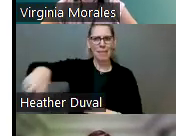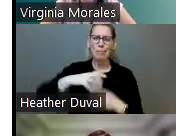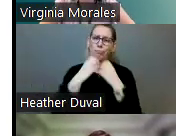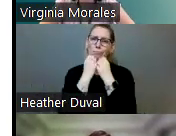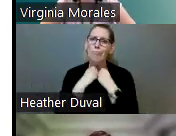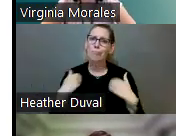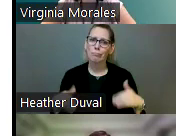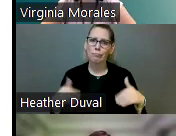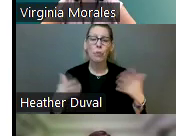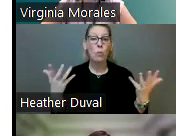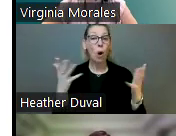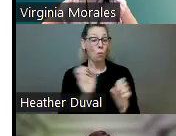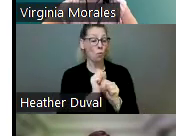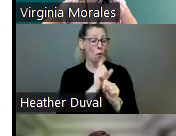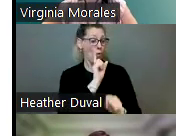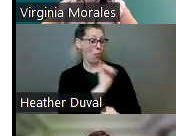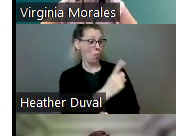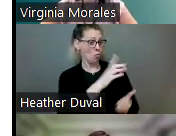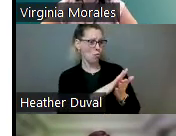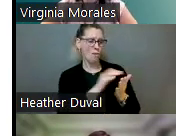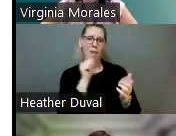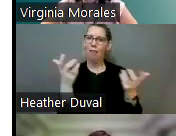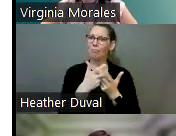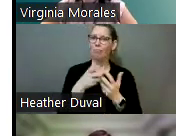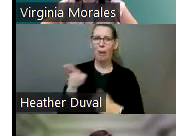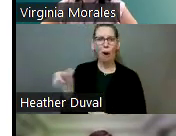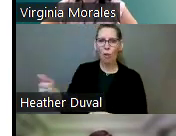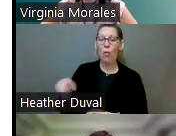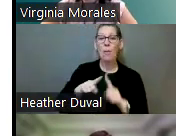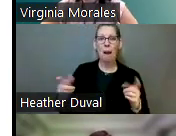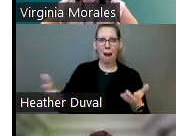what works for one school doesn't work for another but collectively we can definitely